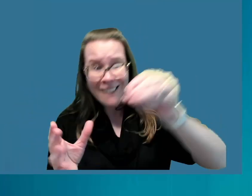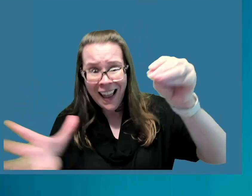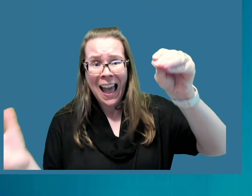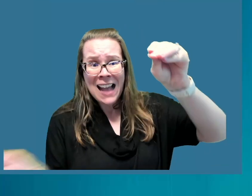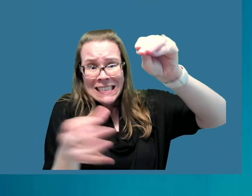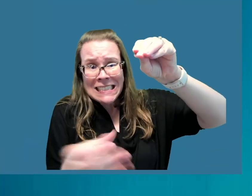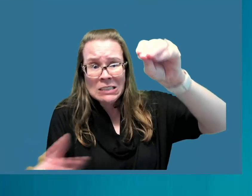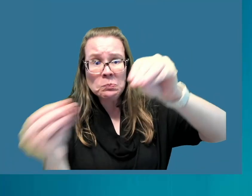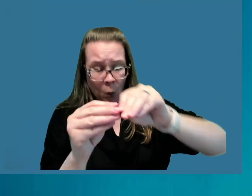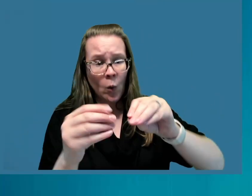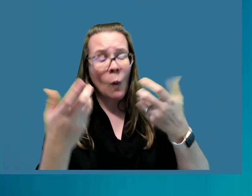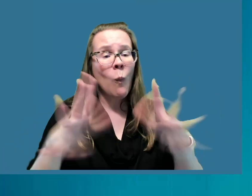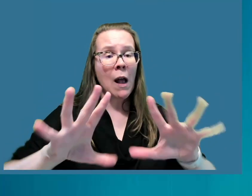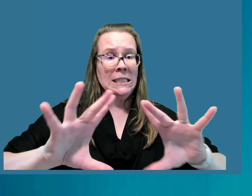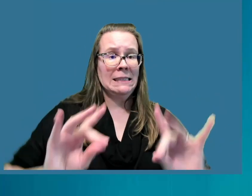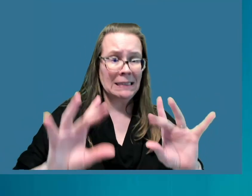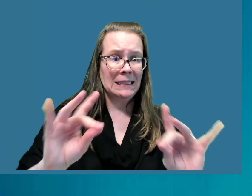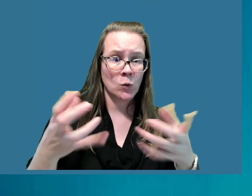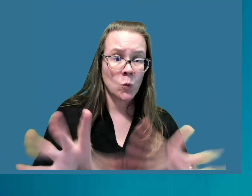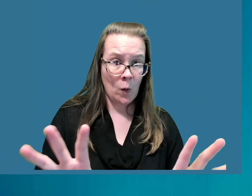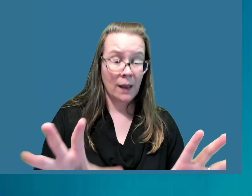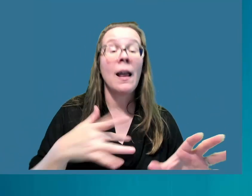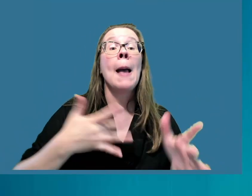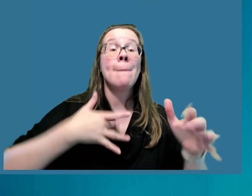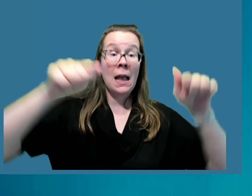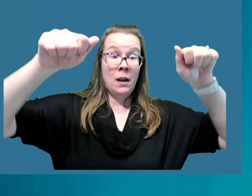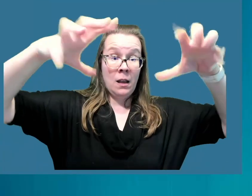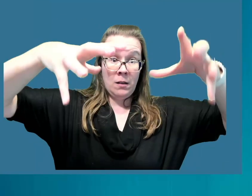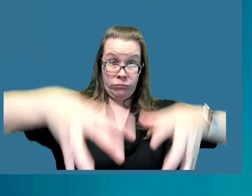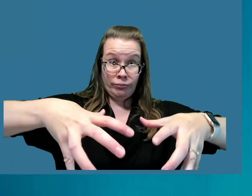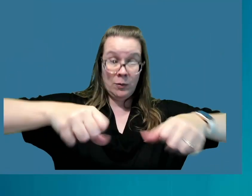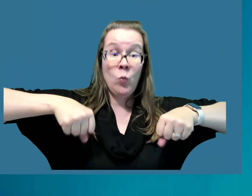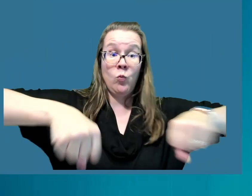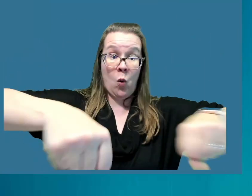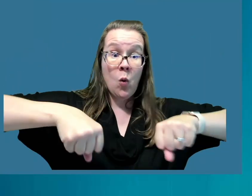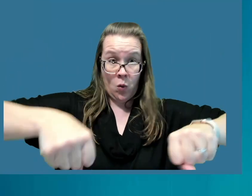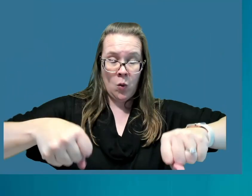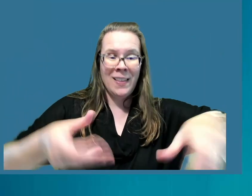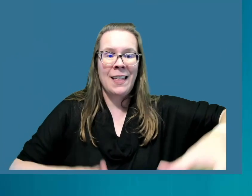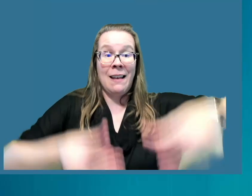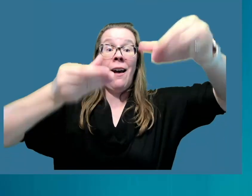your surface. And as you roll it out, you can lift up the dough and add more flour. I tend to, like,